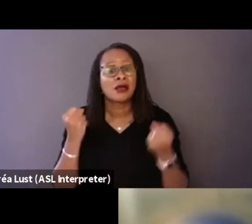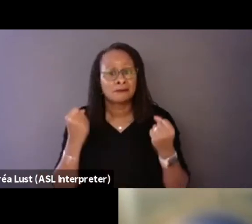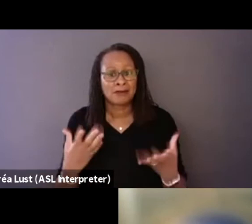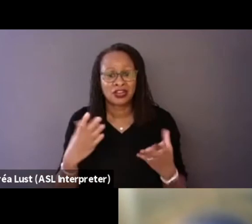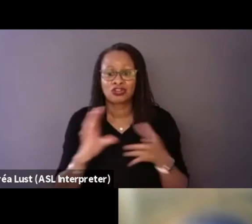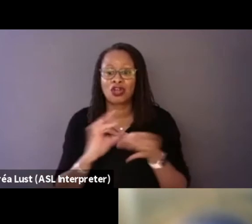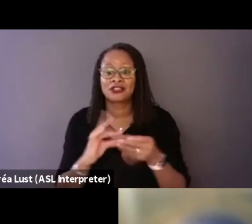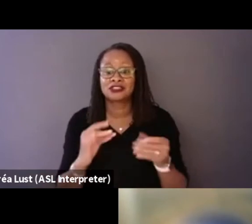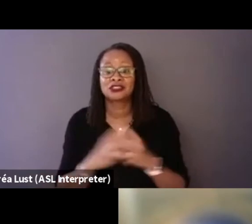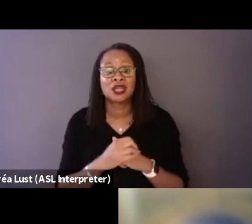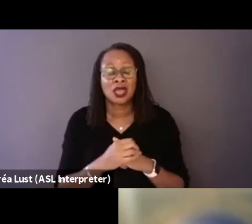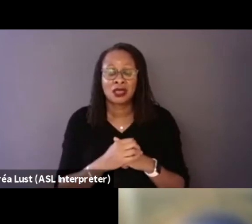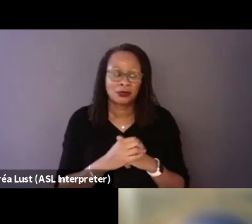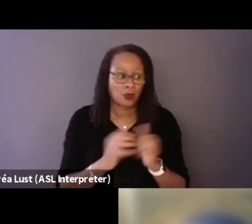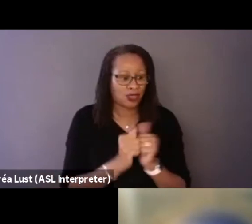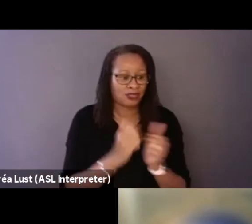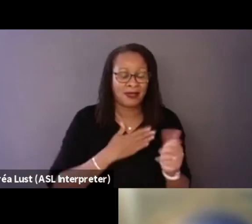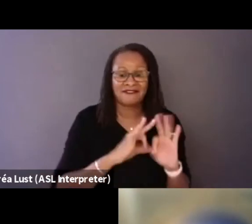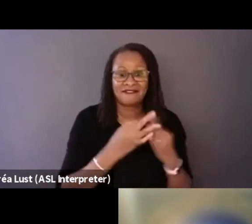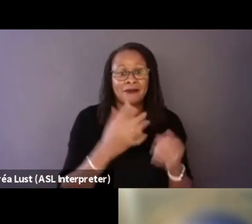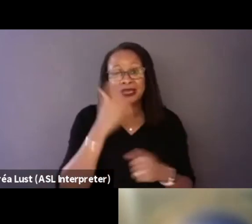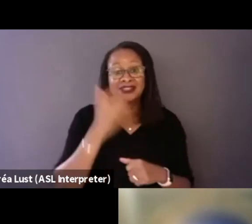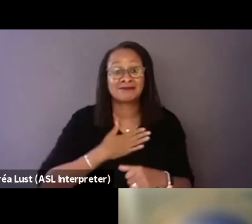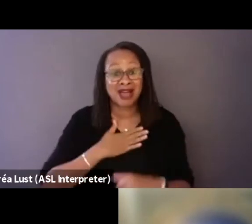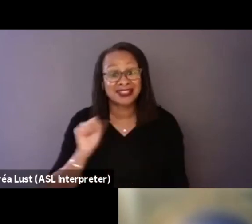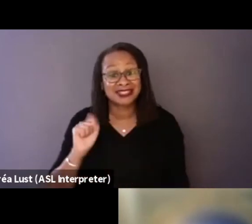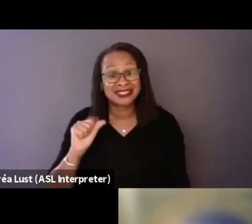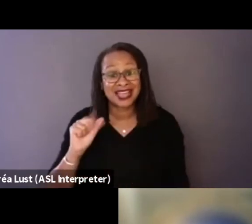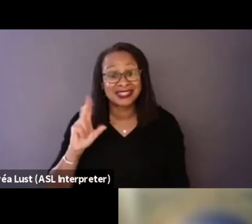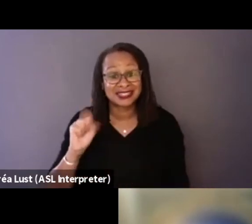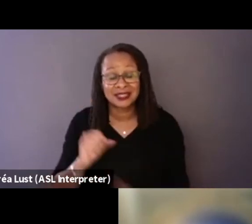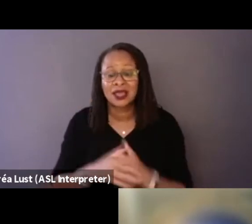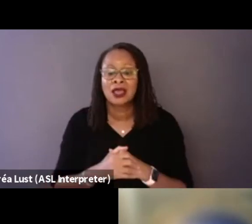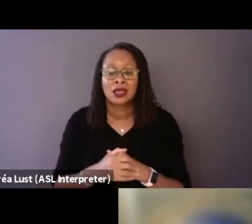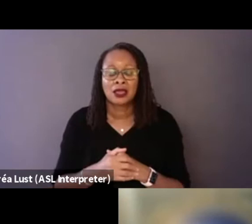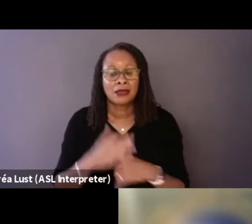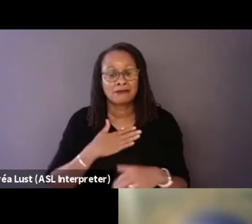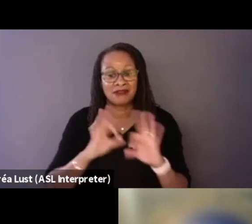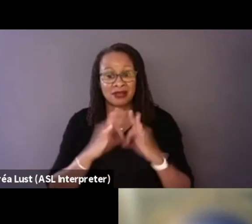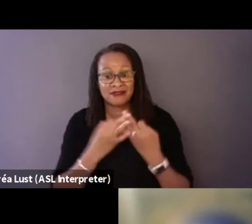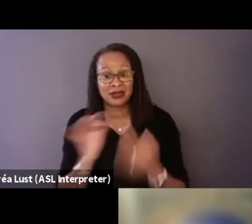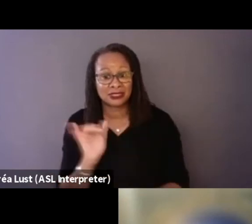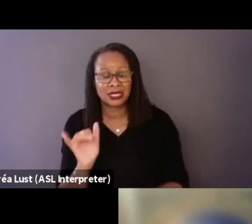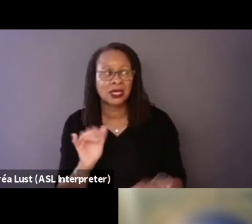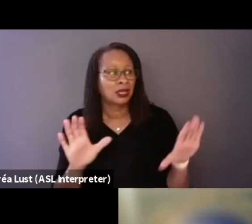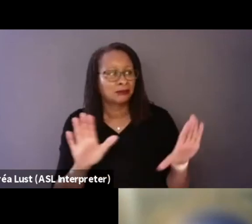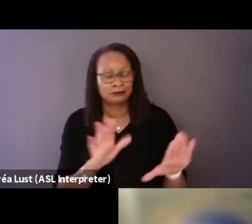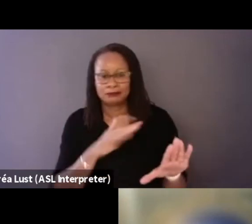with my family, because of my status. And my family was like, "Do not let us stop you."